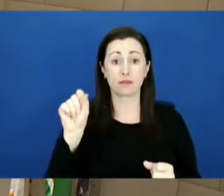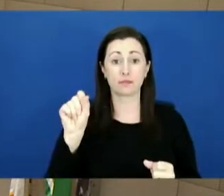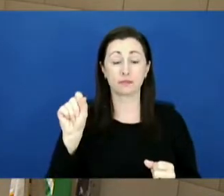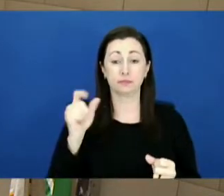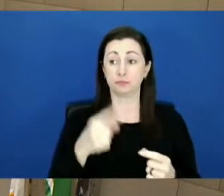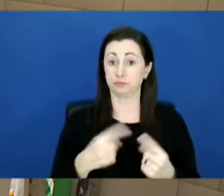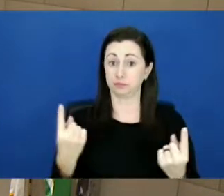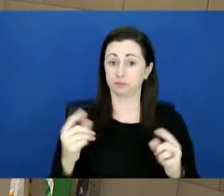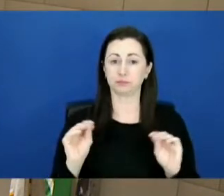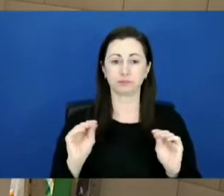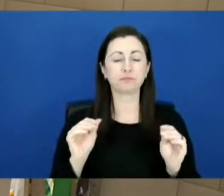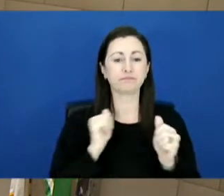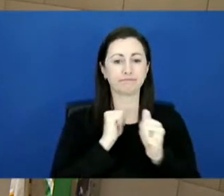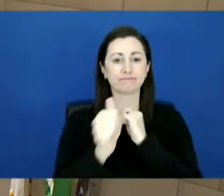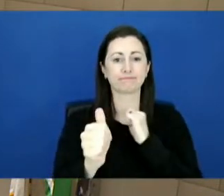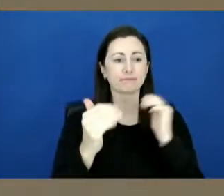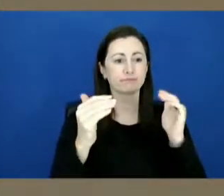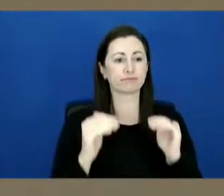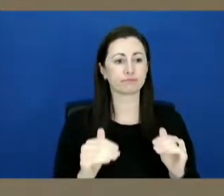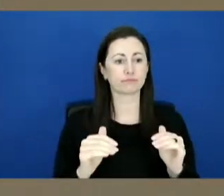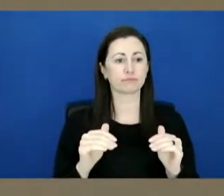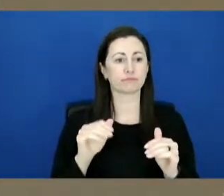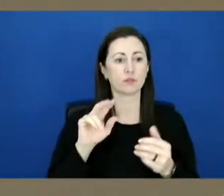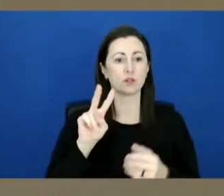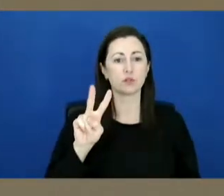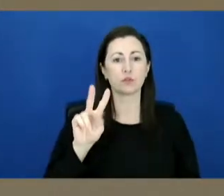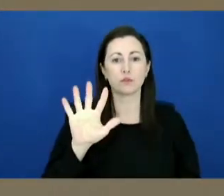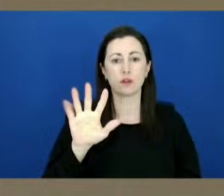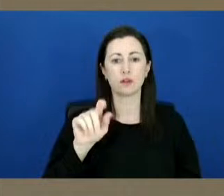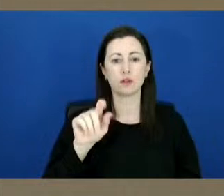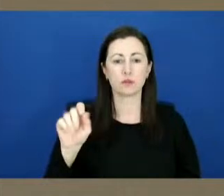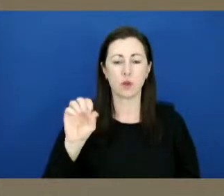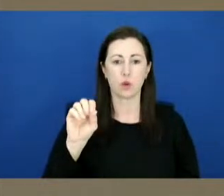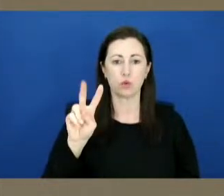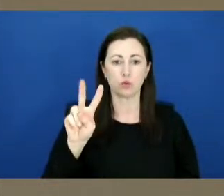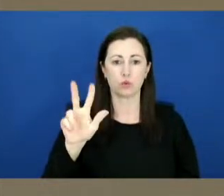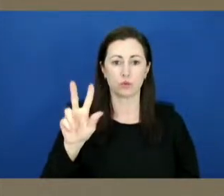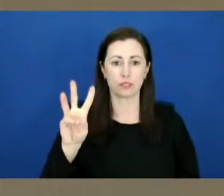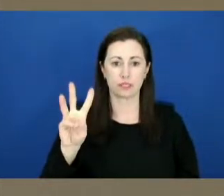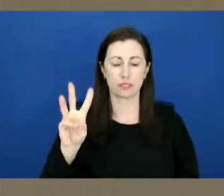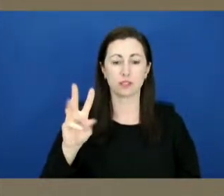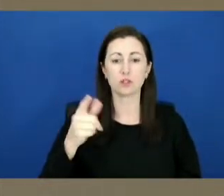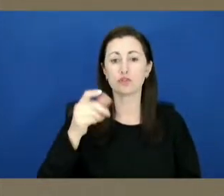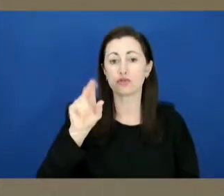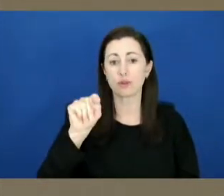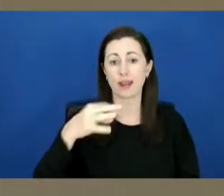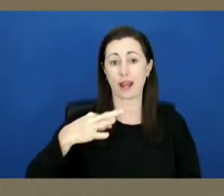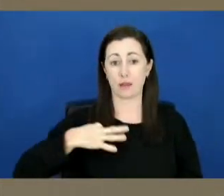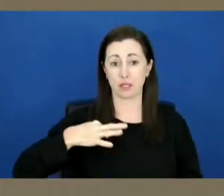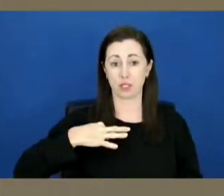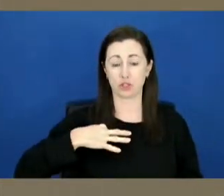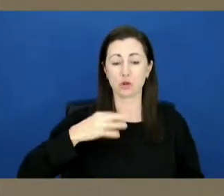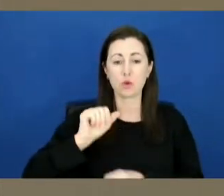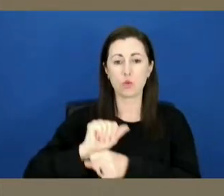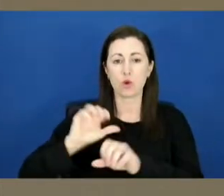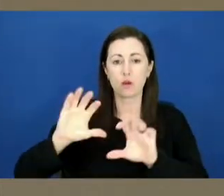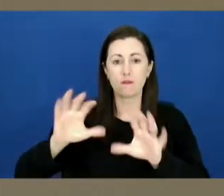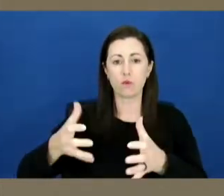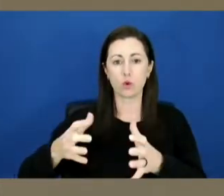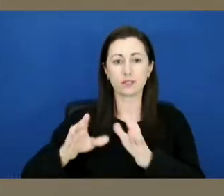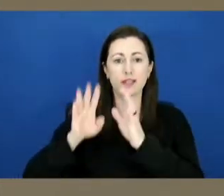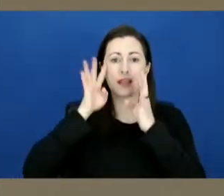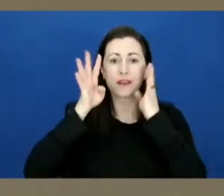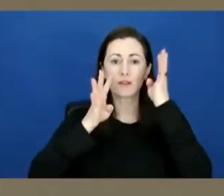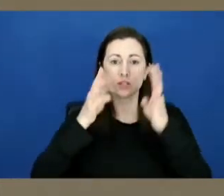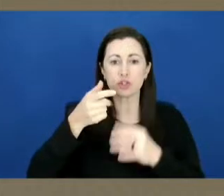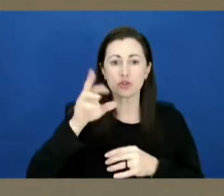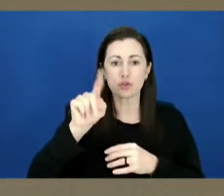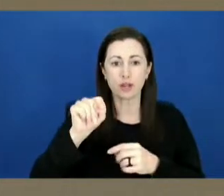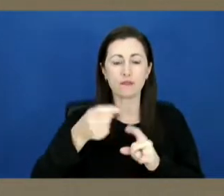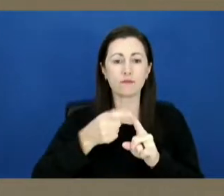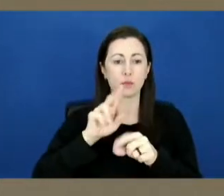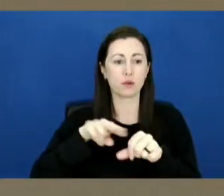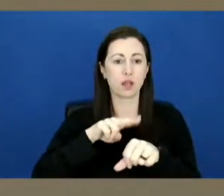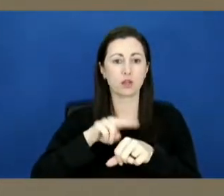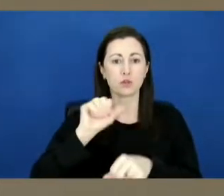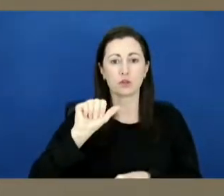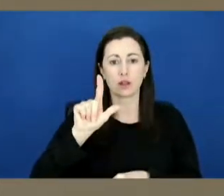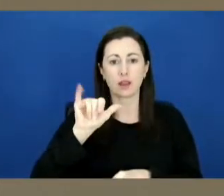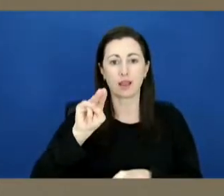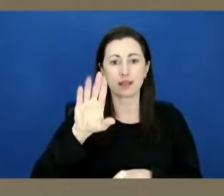MOVED AND SECONDED.